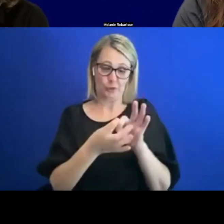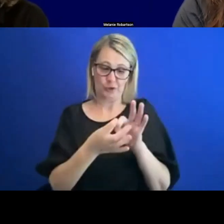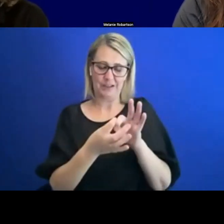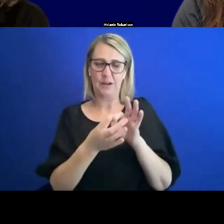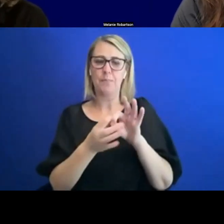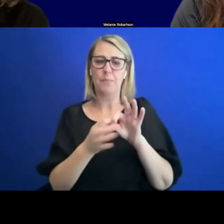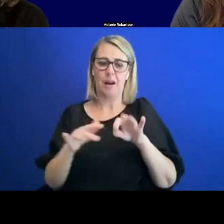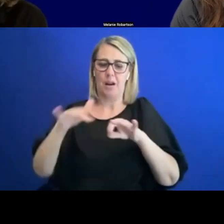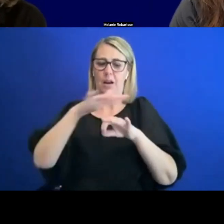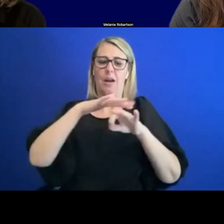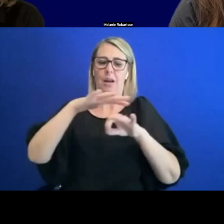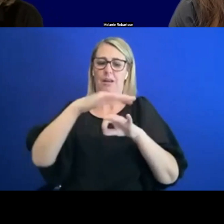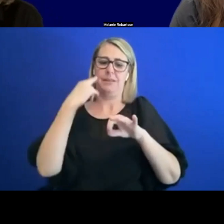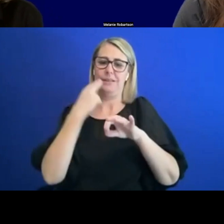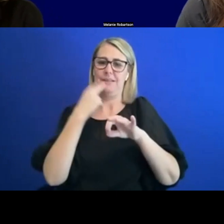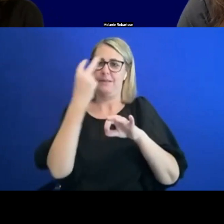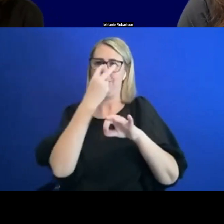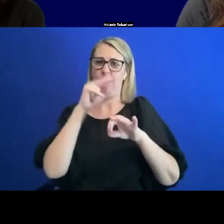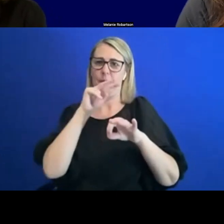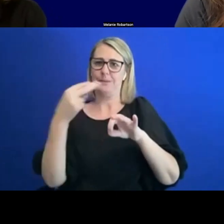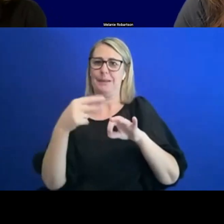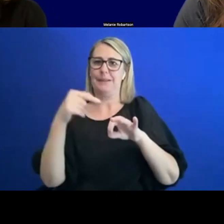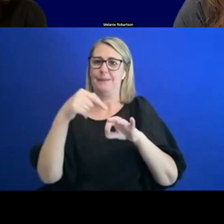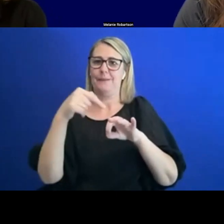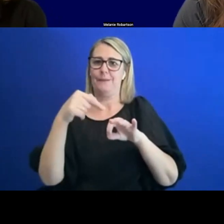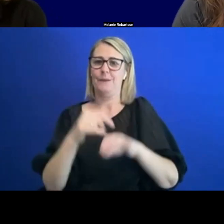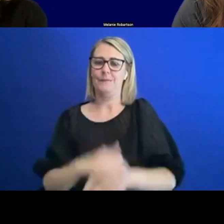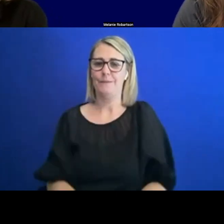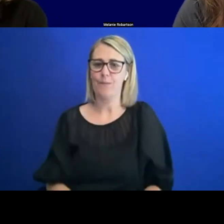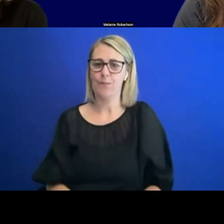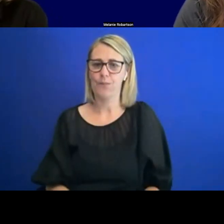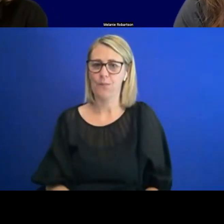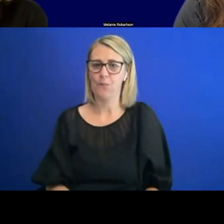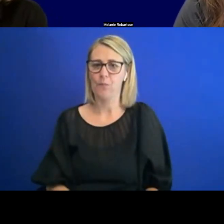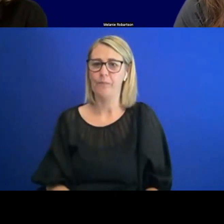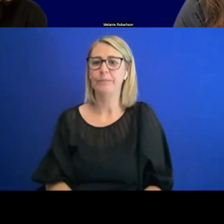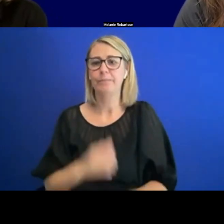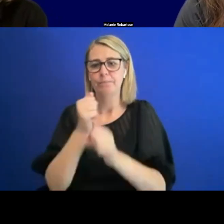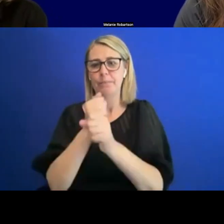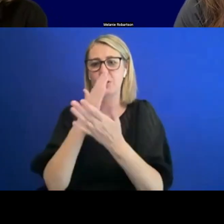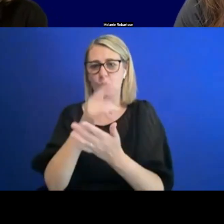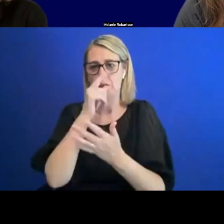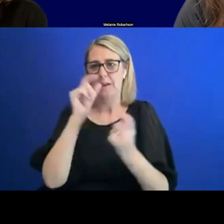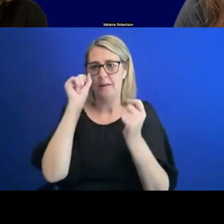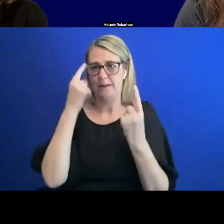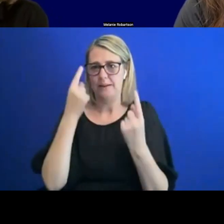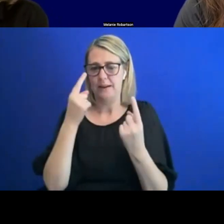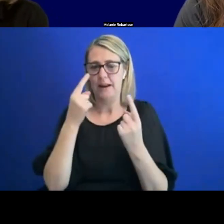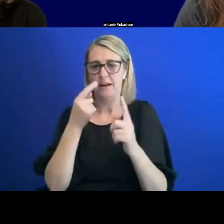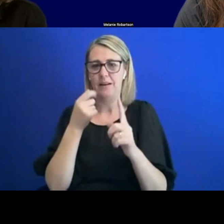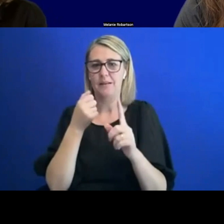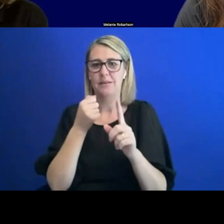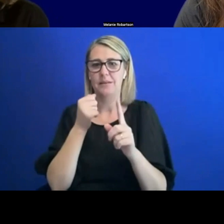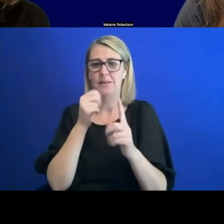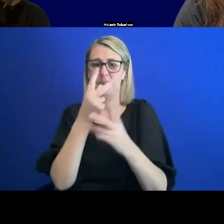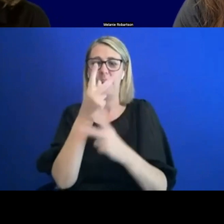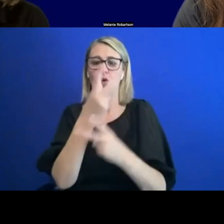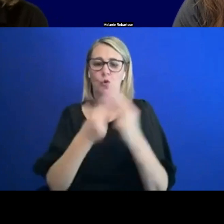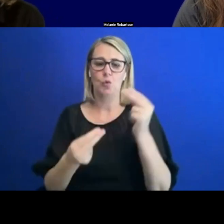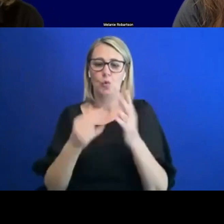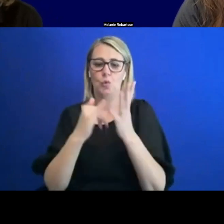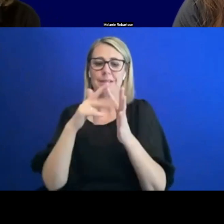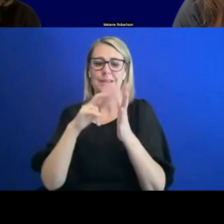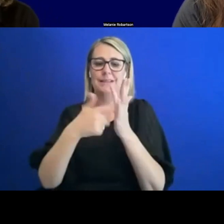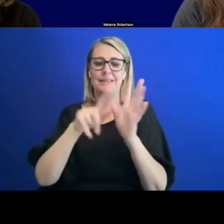yeah, and trying to understand the effect of that dual sensory loss and the impact there,